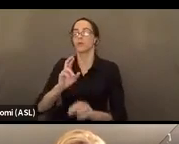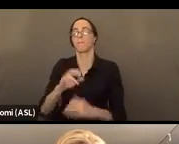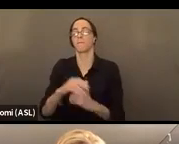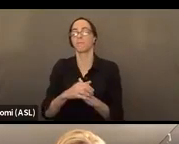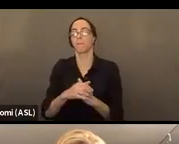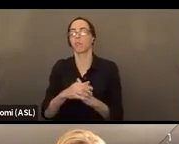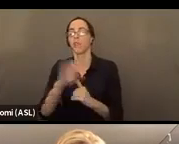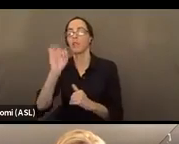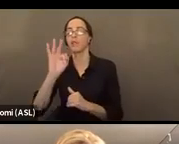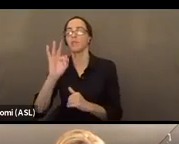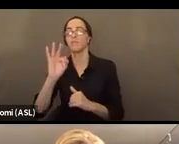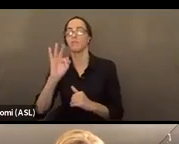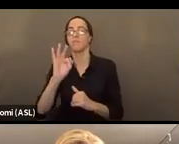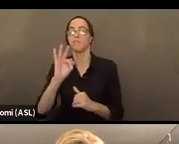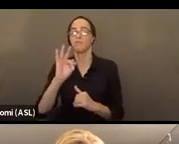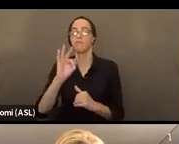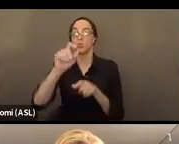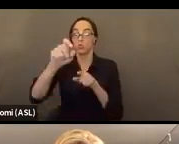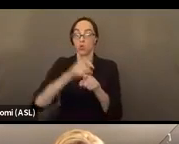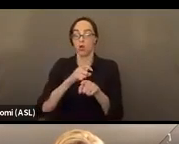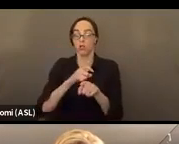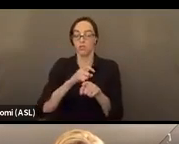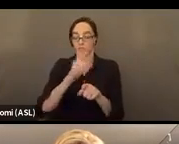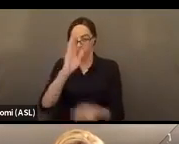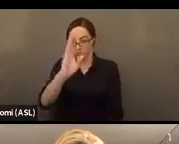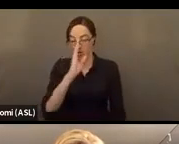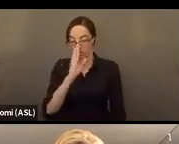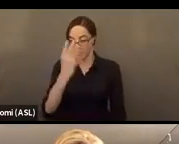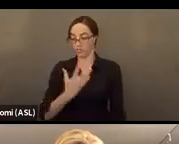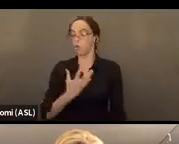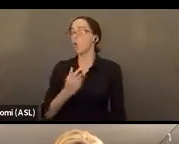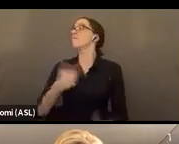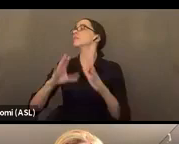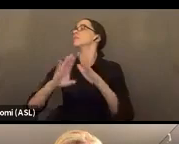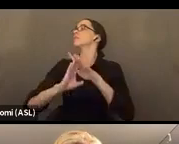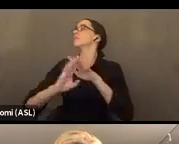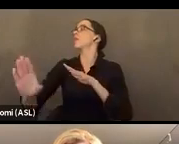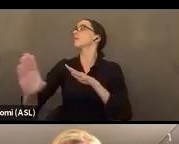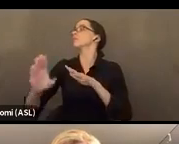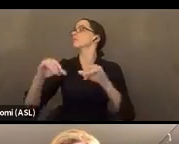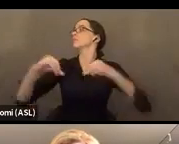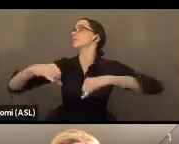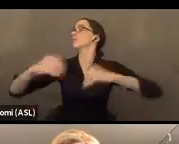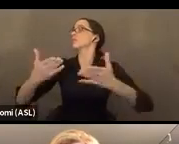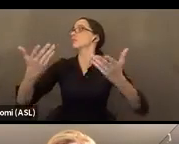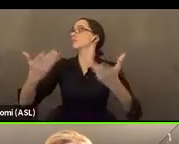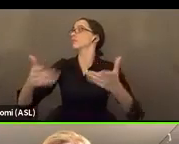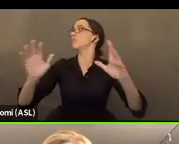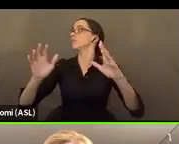been evacuated we'll come to the shelter pick you up and take you home okay and just because